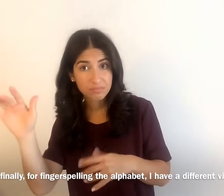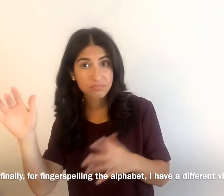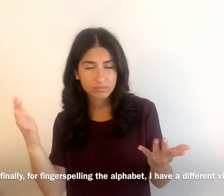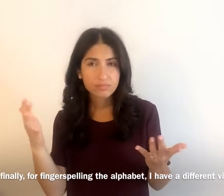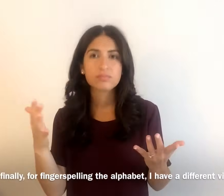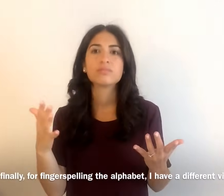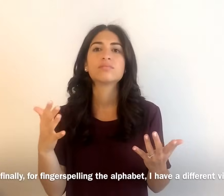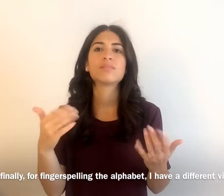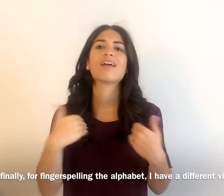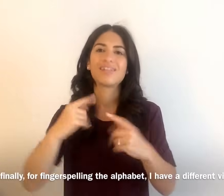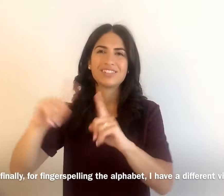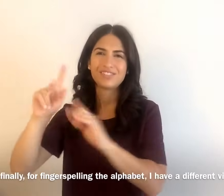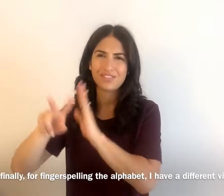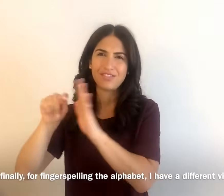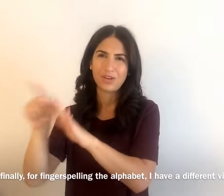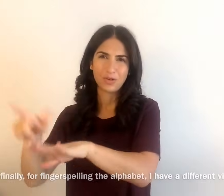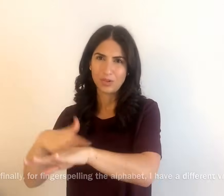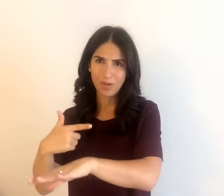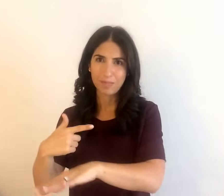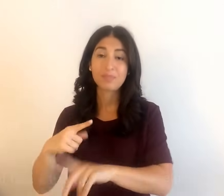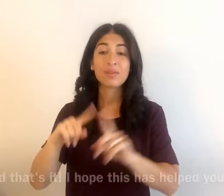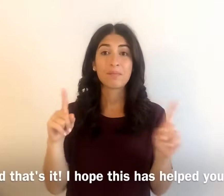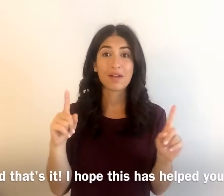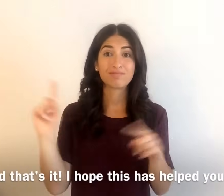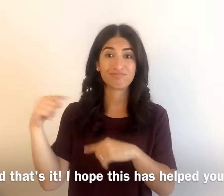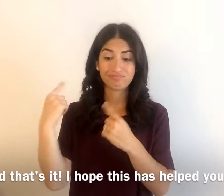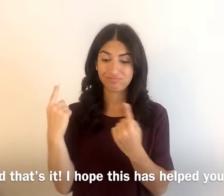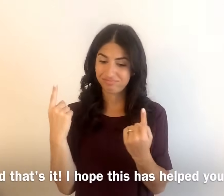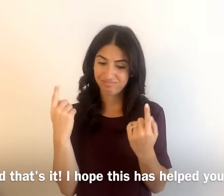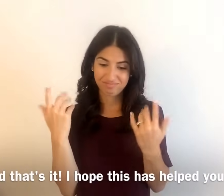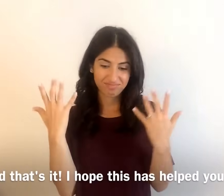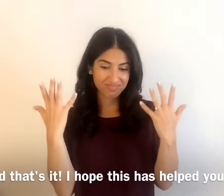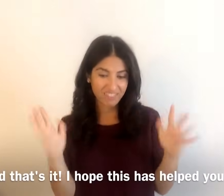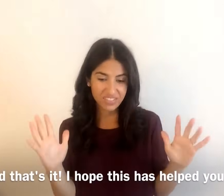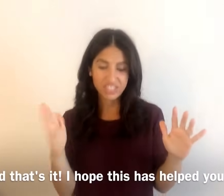alphabet -- ABC etc. I have a different video, as well, it's too long for here. but